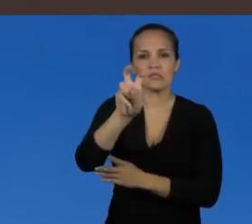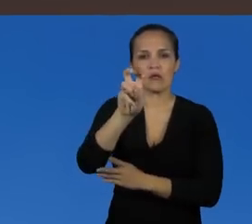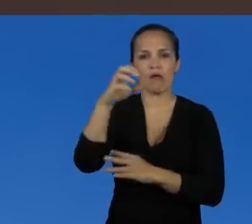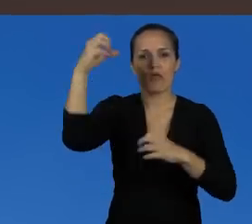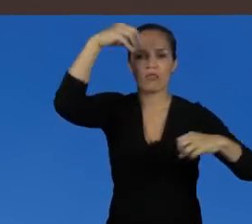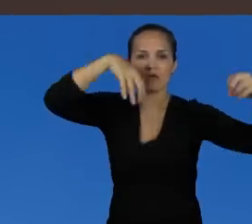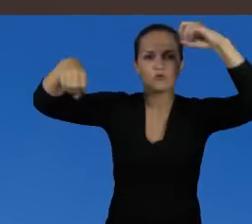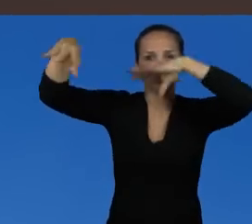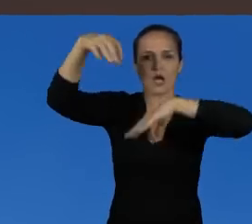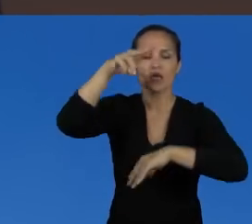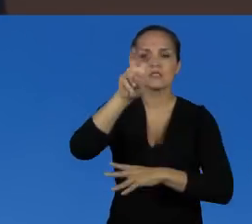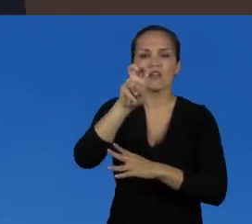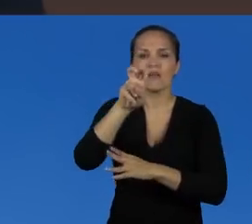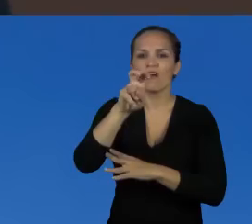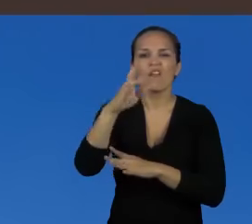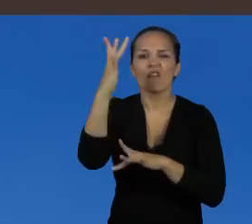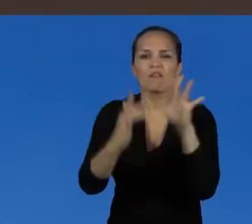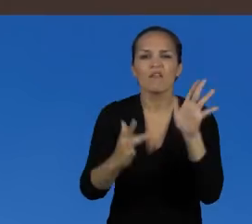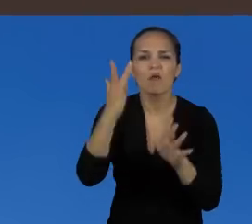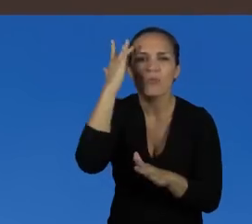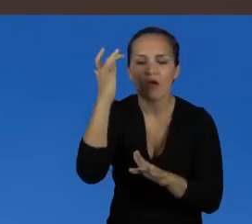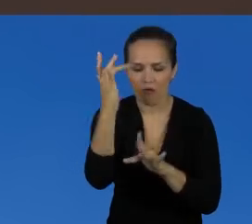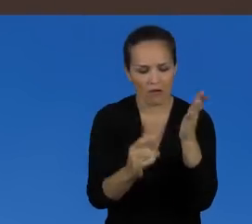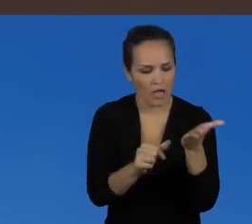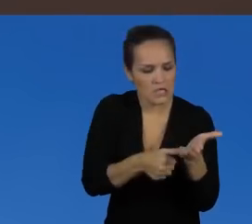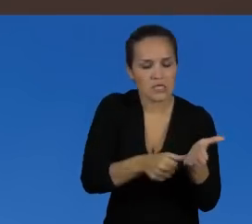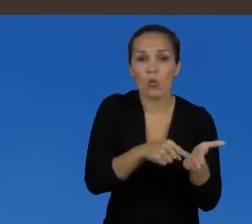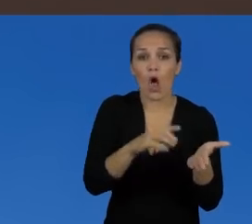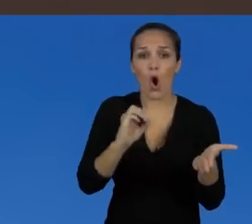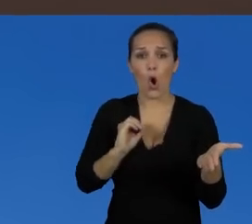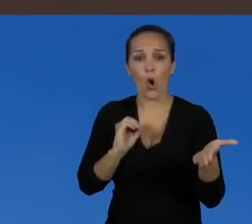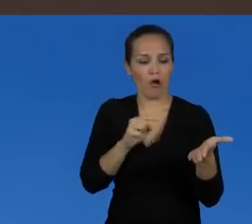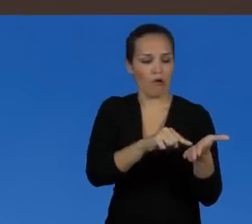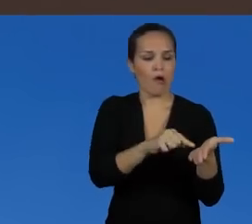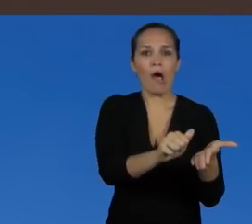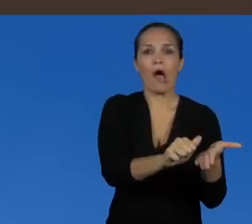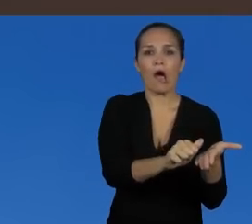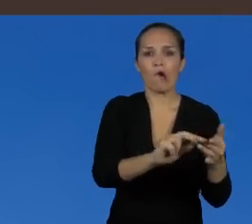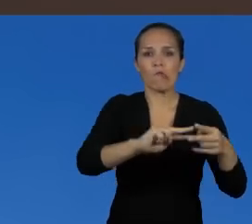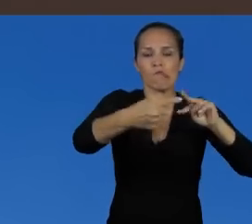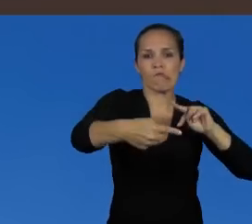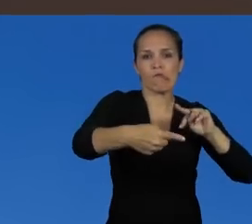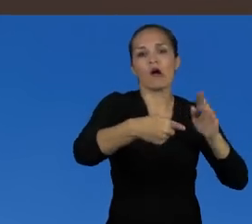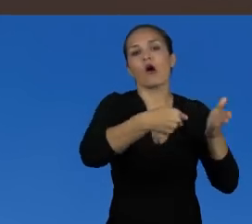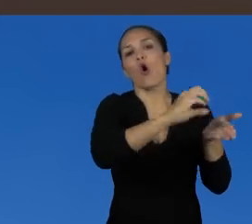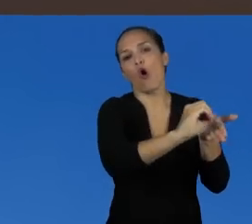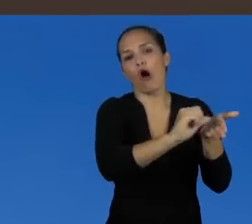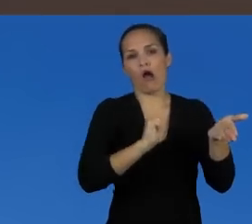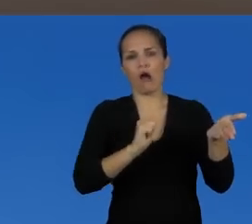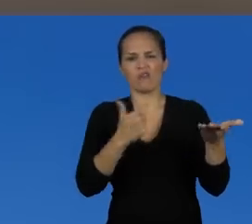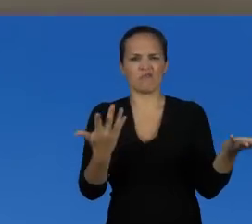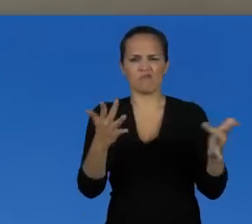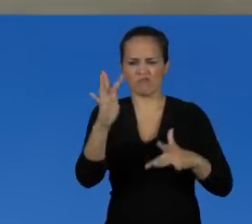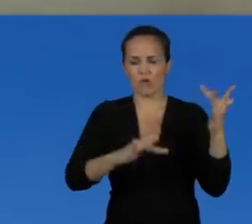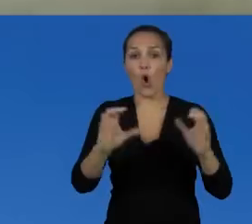They said that the cedula didn't match the picture, or that trans women start bar fights.